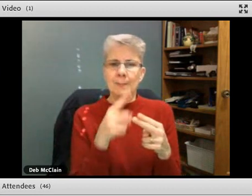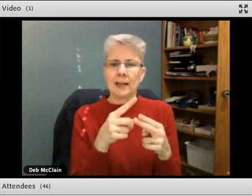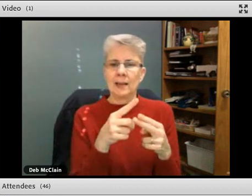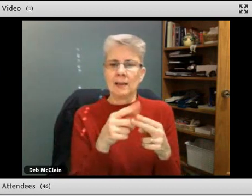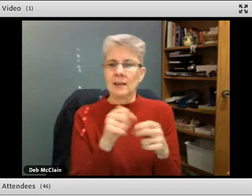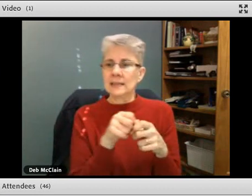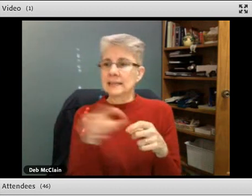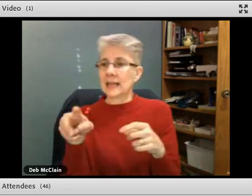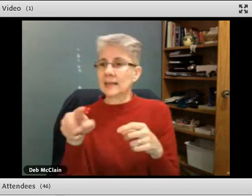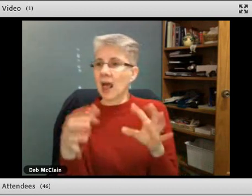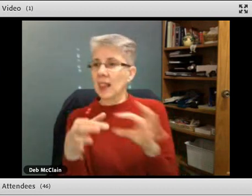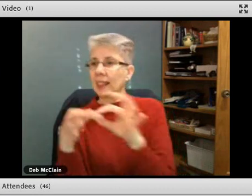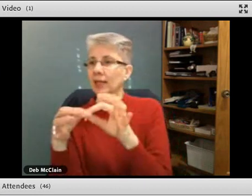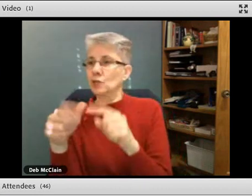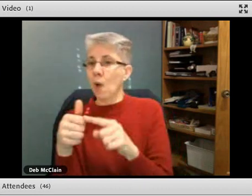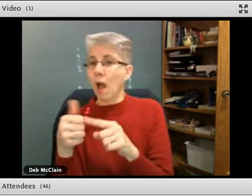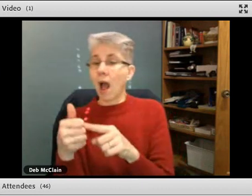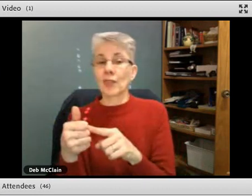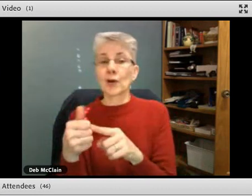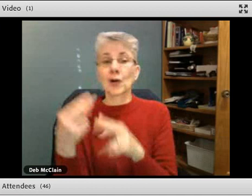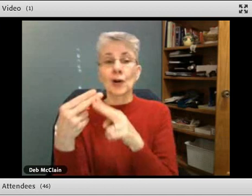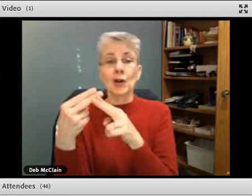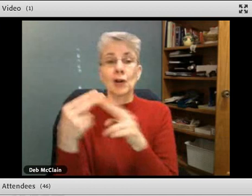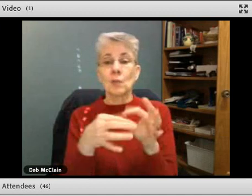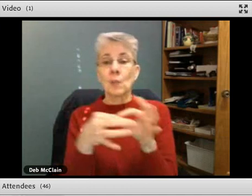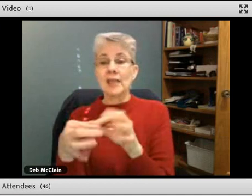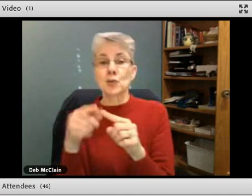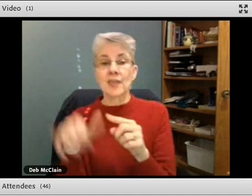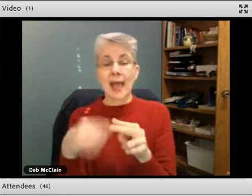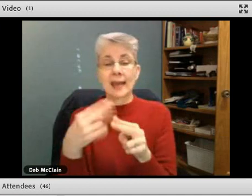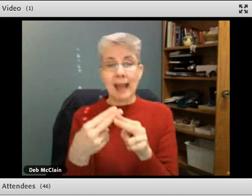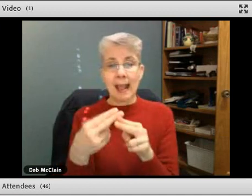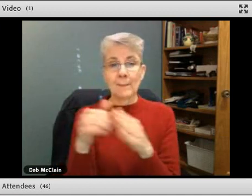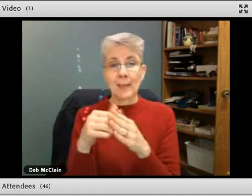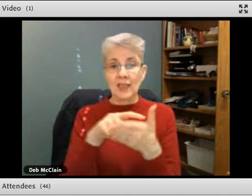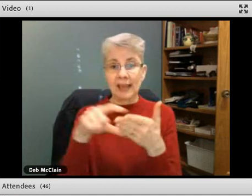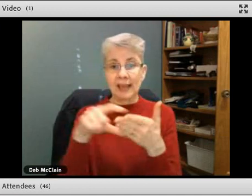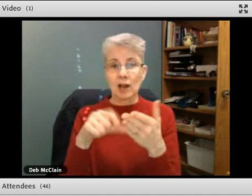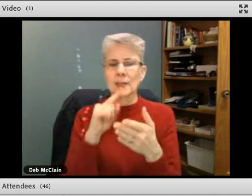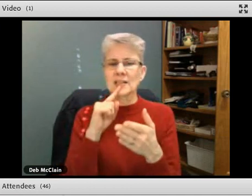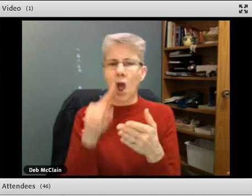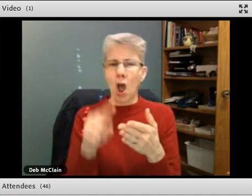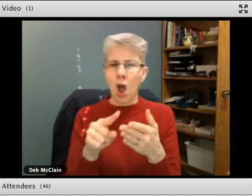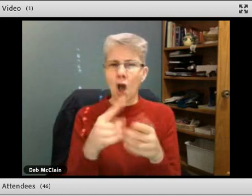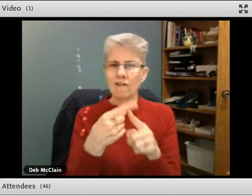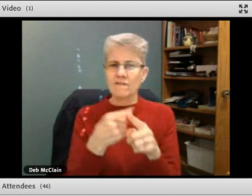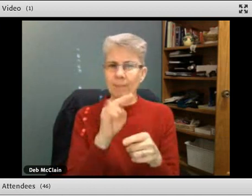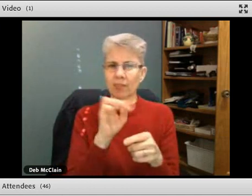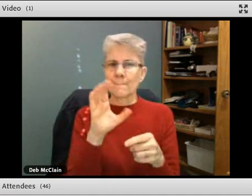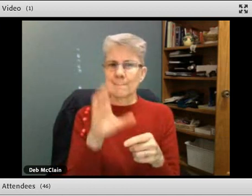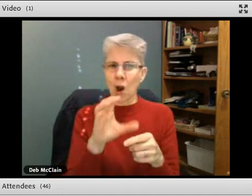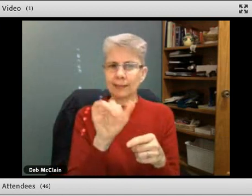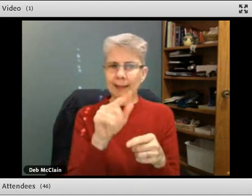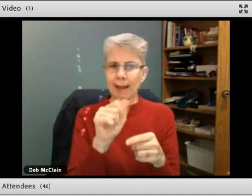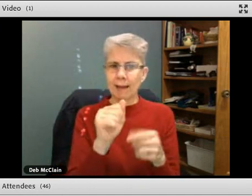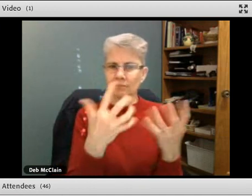But this is all pulled from that MARC data and just displayed in a way that OCLC thinks is most useful